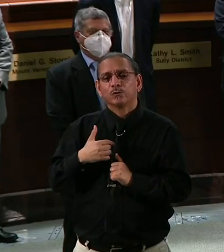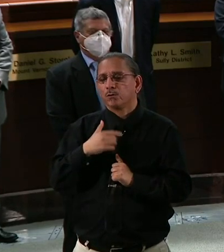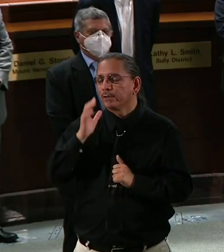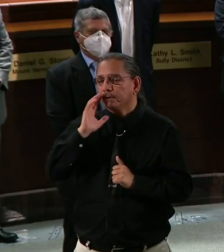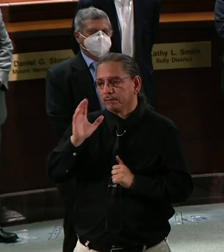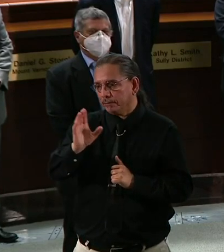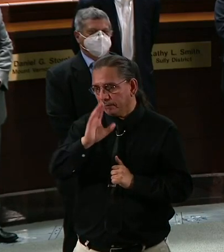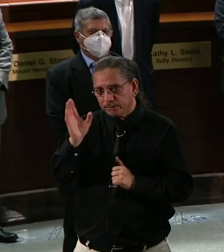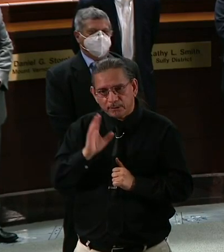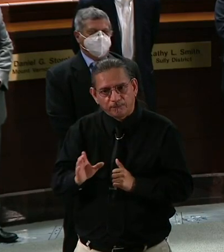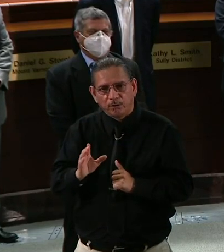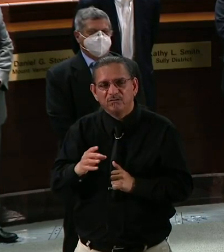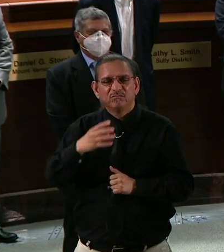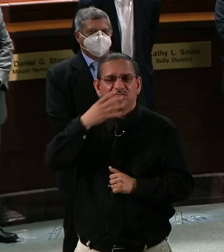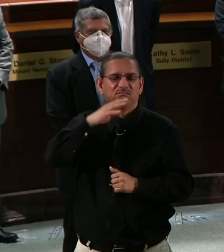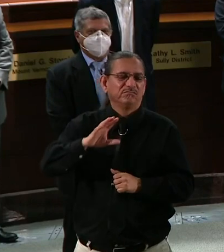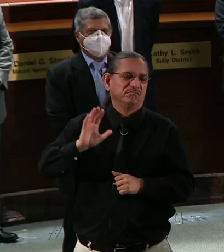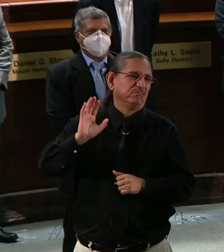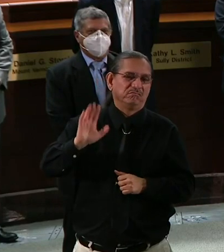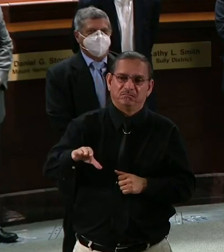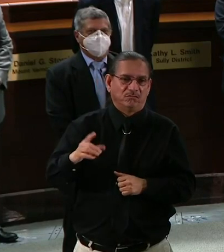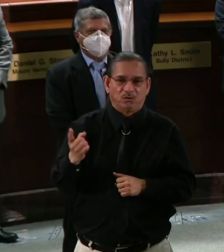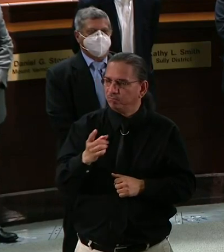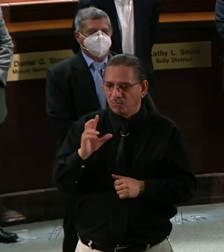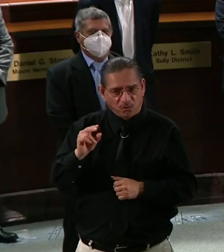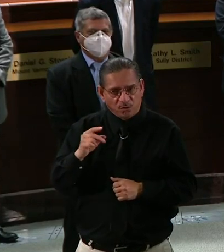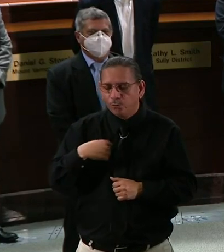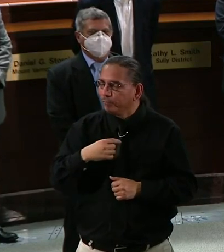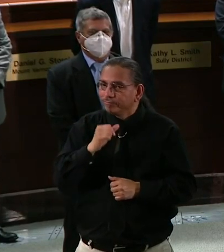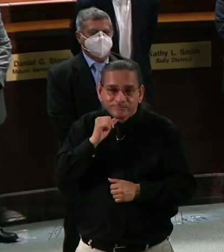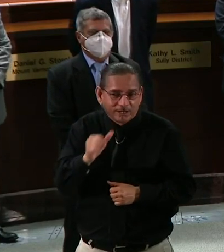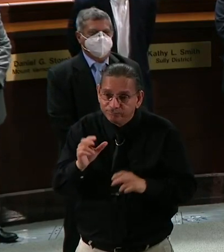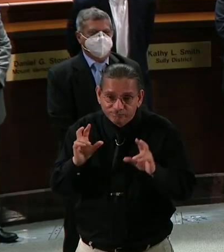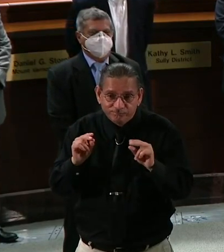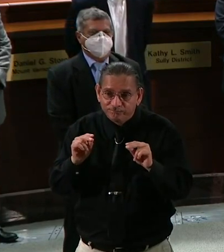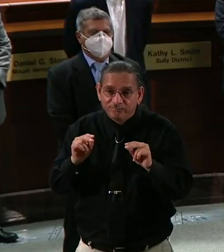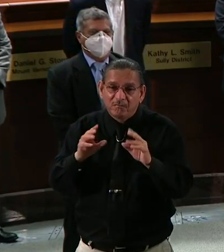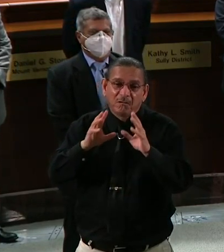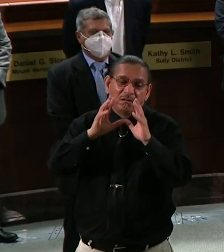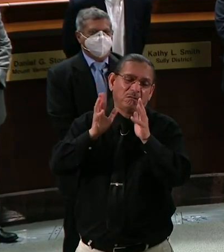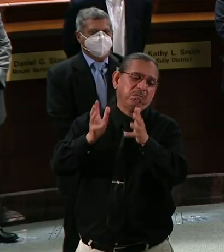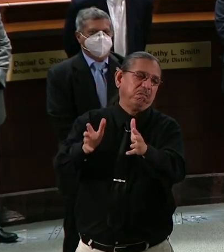NEW GUY SAID A MOST UNSETTLED THEY GO WE DO SEEM TO HAVE A